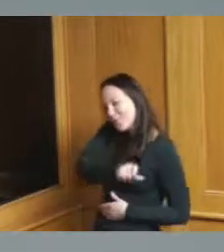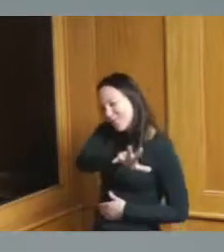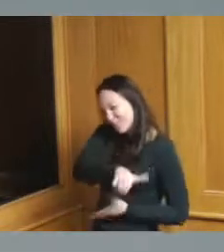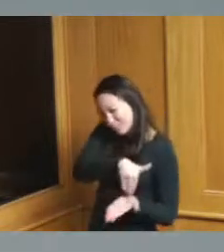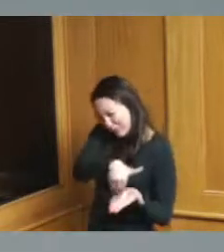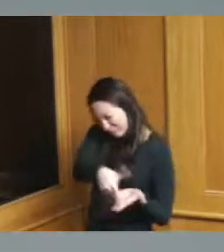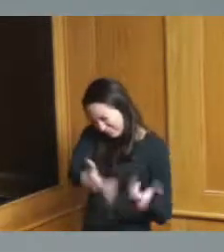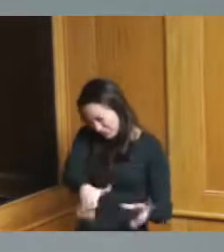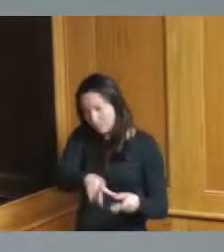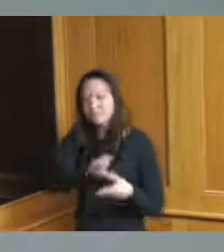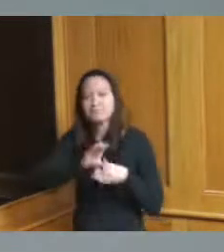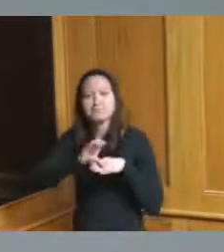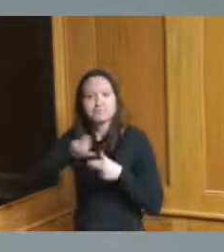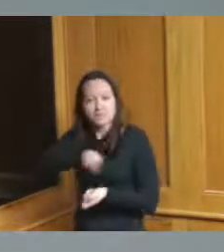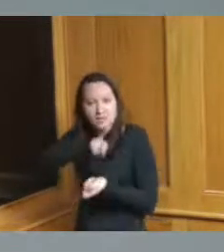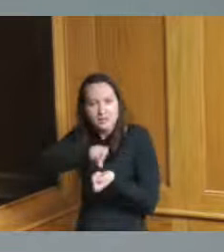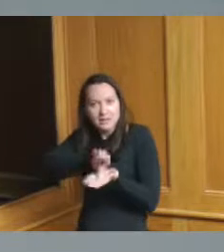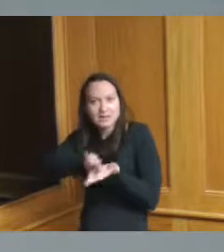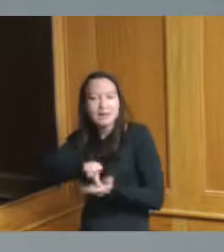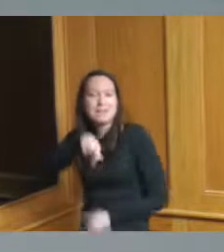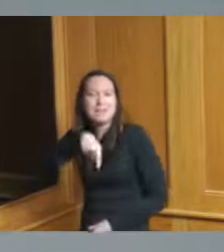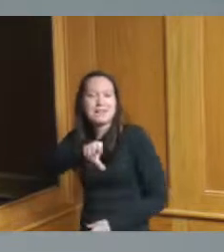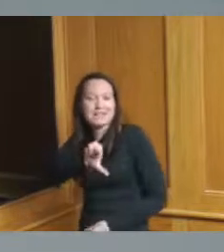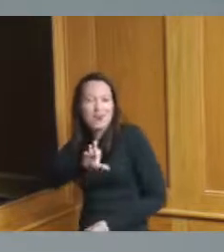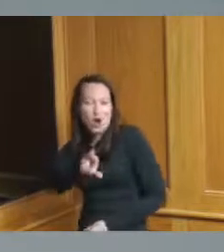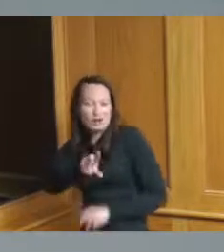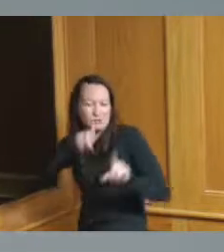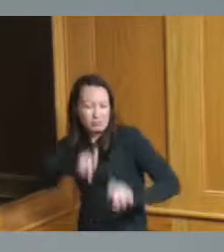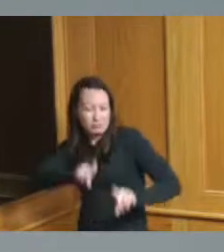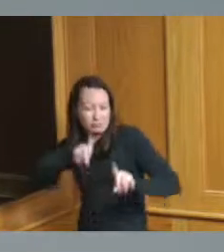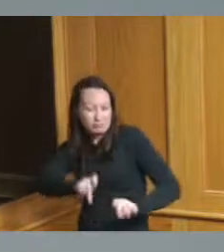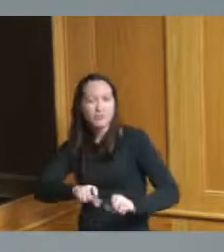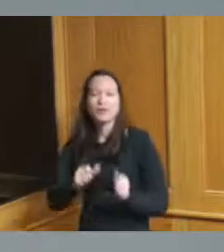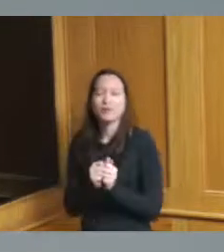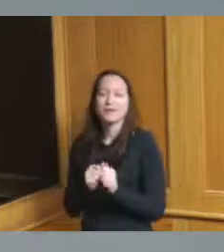that would be for PCR testing just like we have done through the test and protect sites